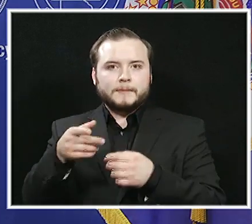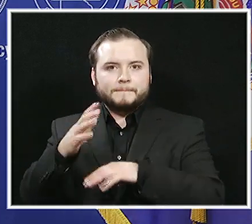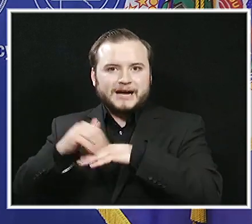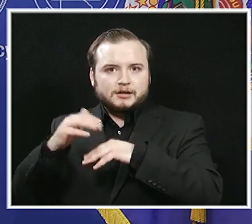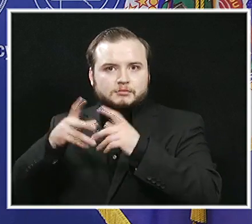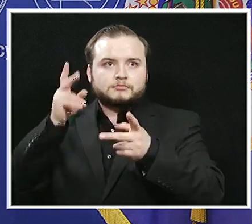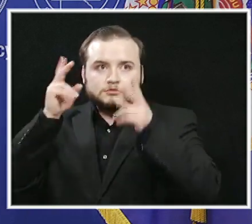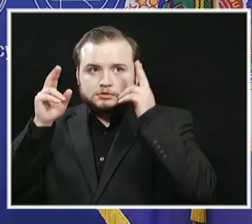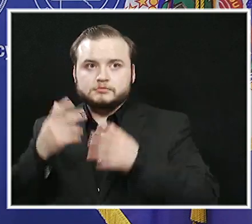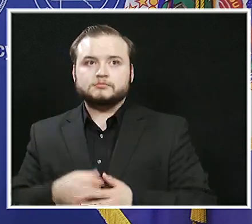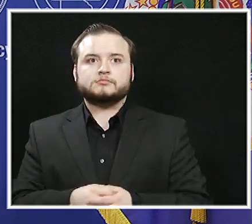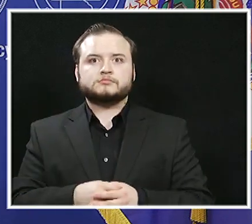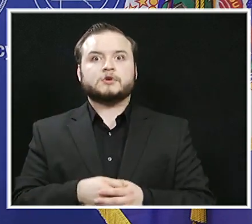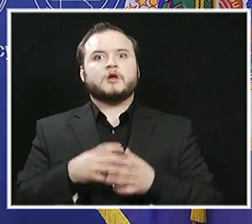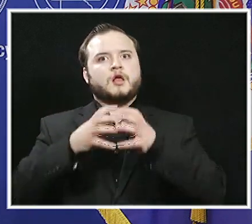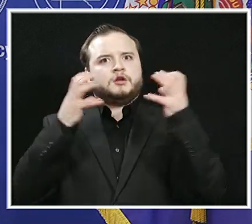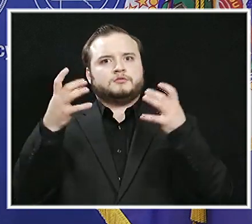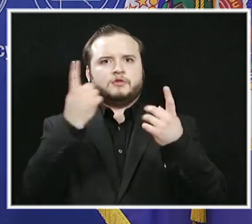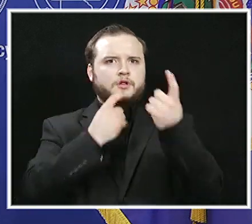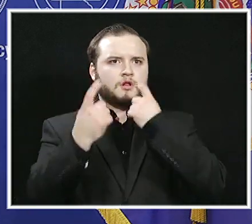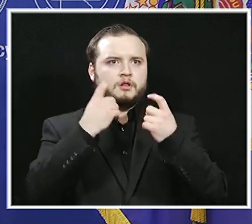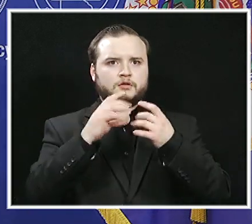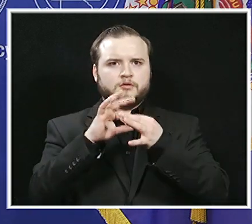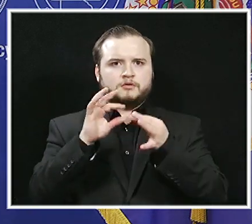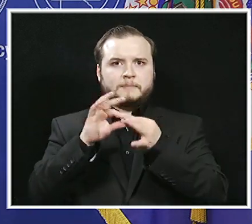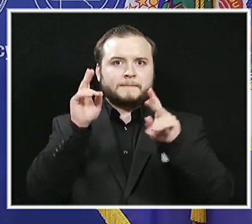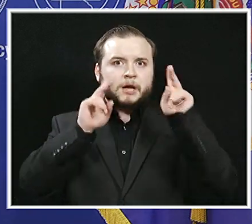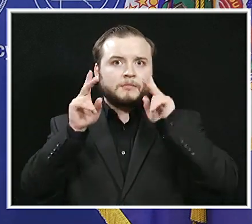services, retear services, and pet grooming, which are all included in this order.